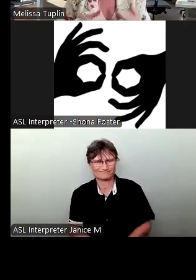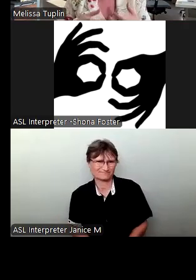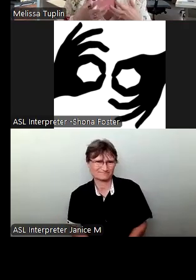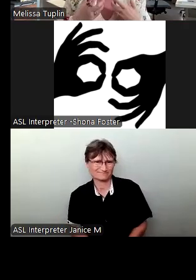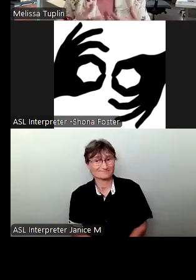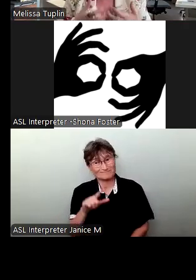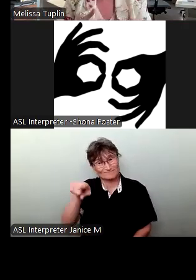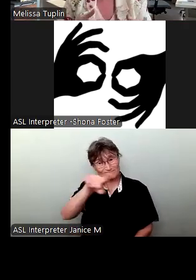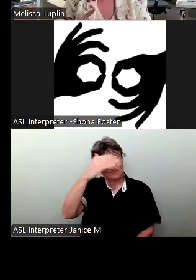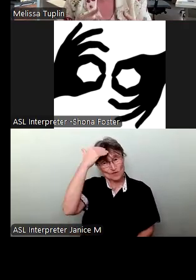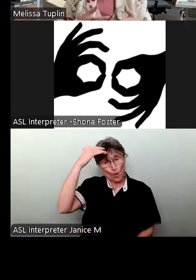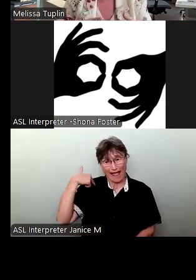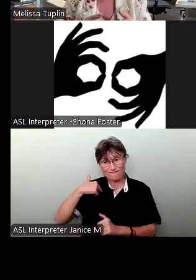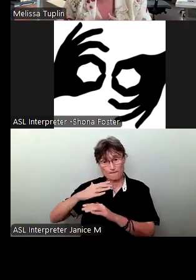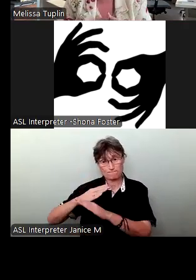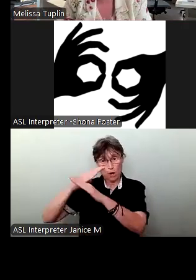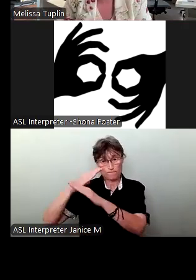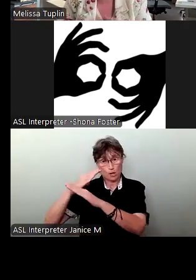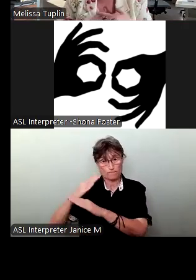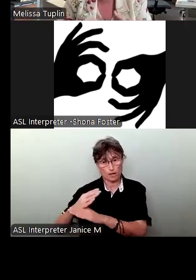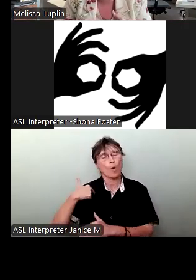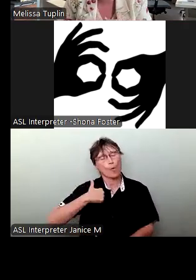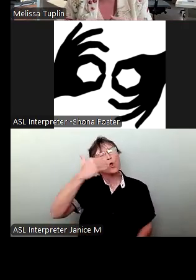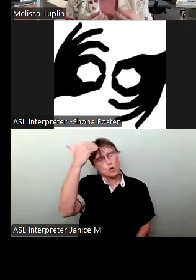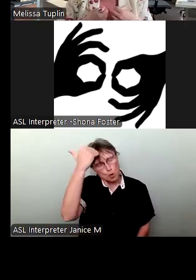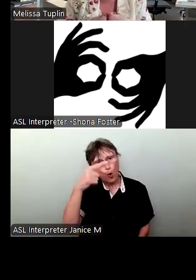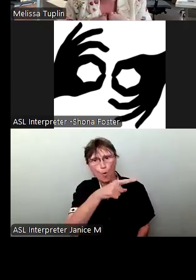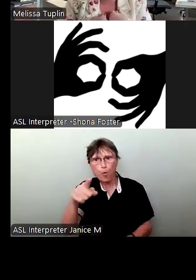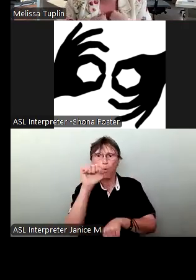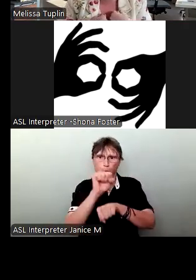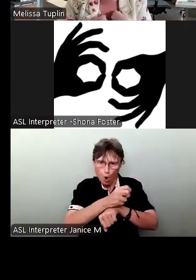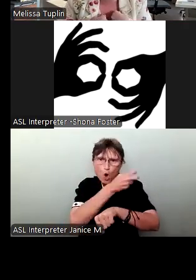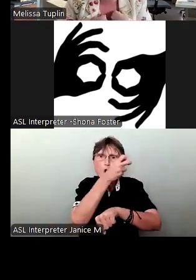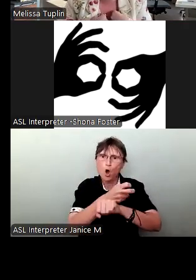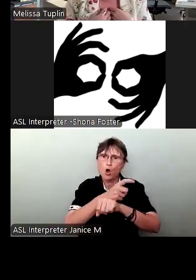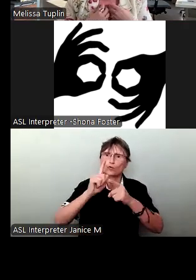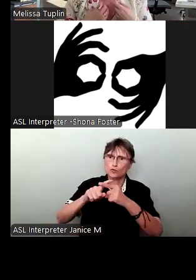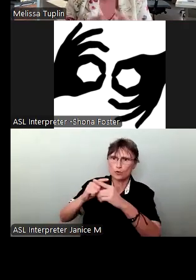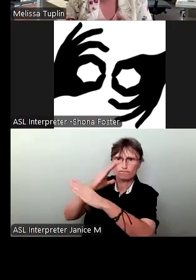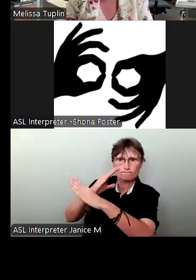are working really hard to make all Calgarians feel welcome and invited into your work, but we